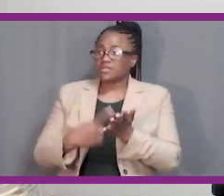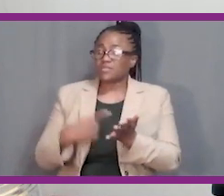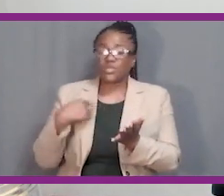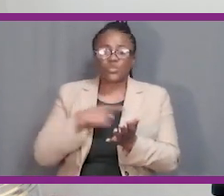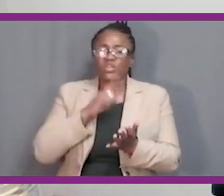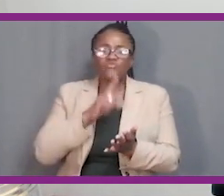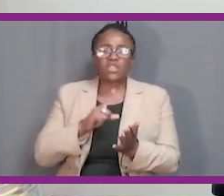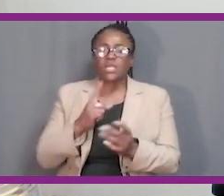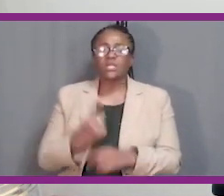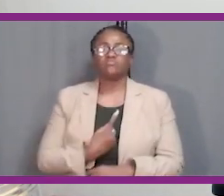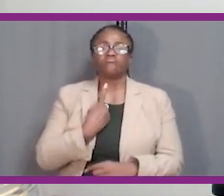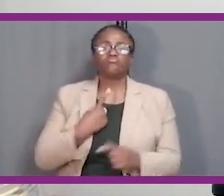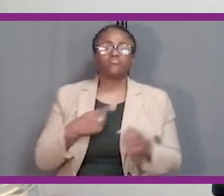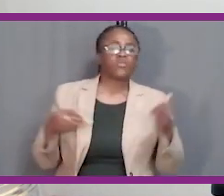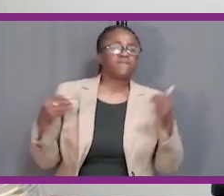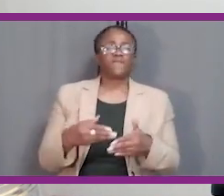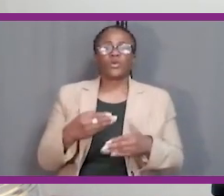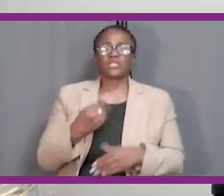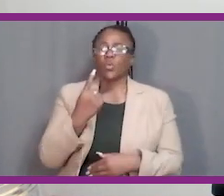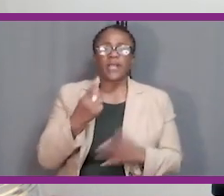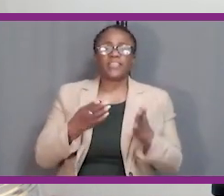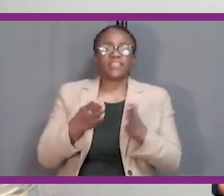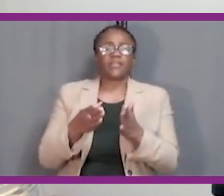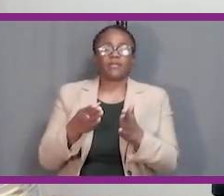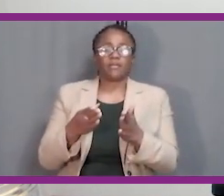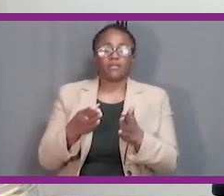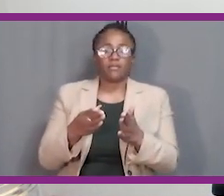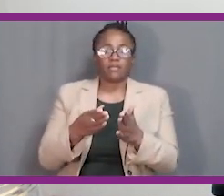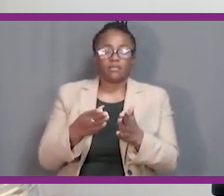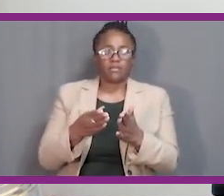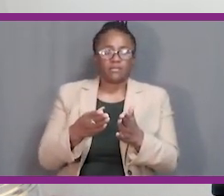I mean, in this country, for example, most recently showing up for protests